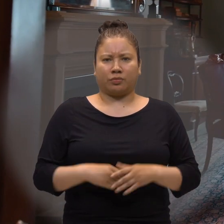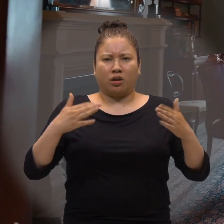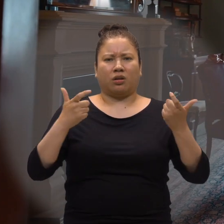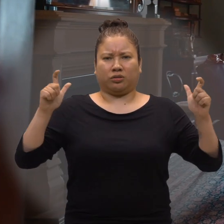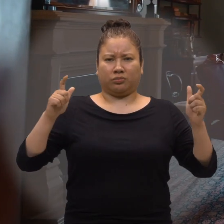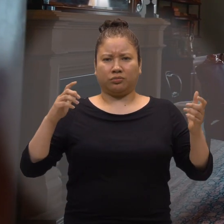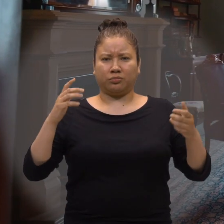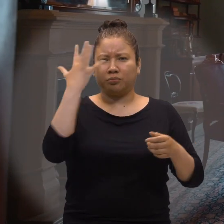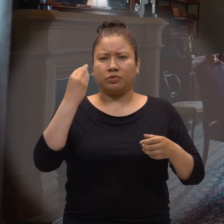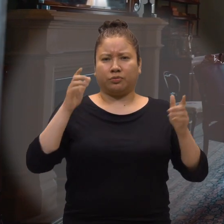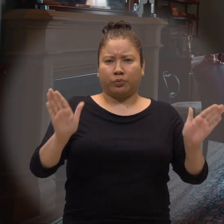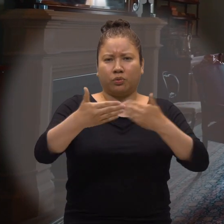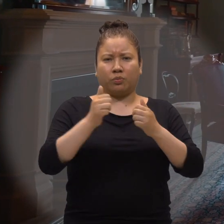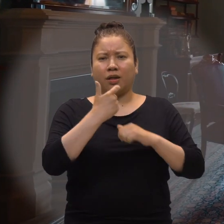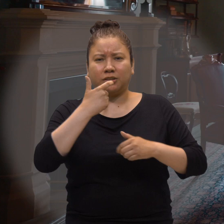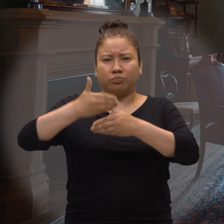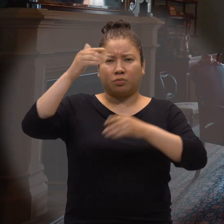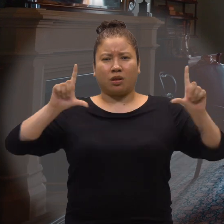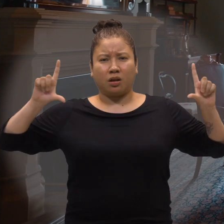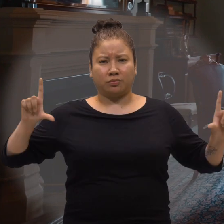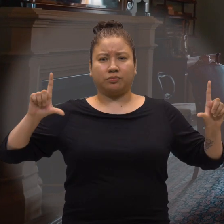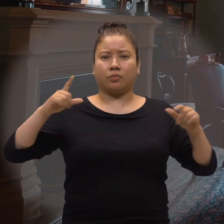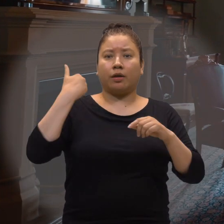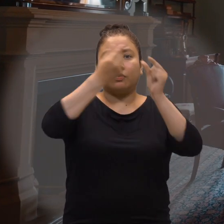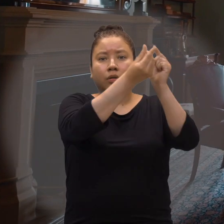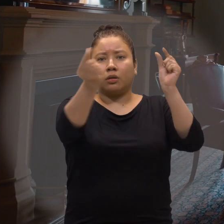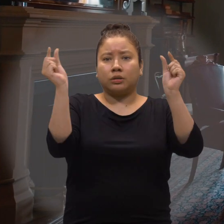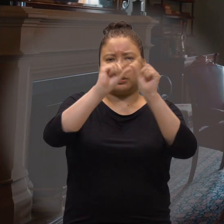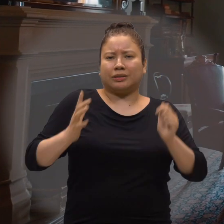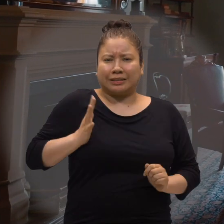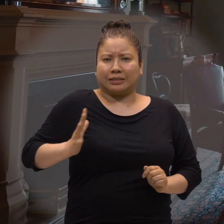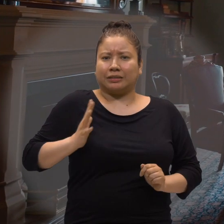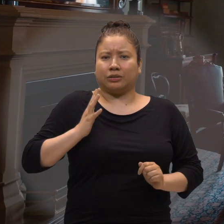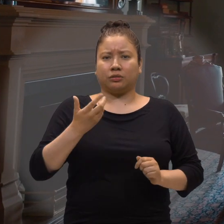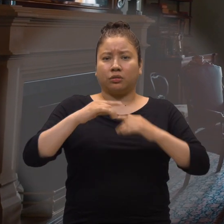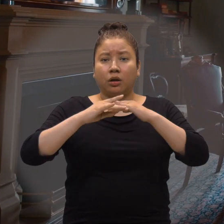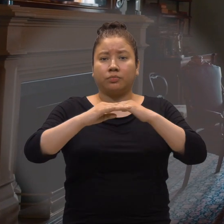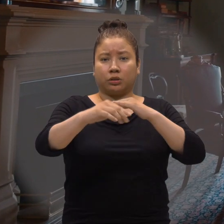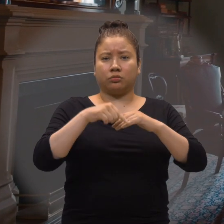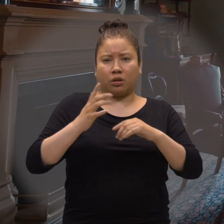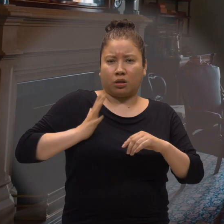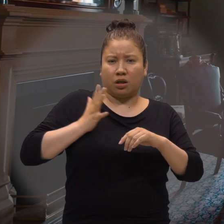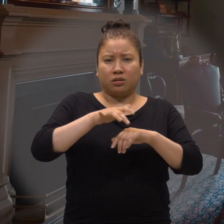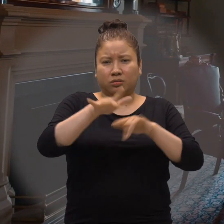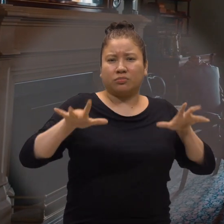It is a striking room with large glass windows, intricate crown moulding, and a richly patterned carpet.